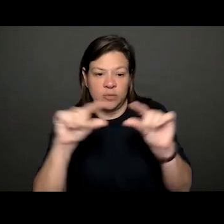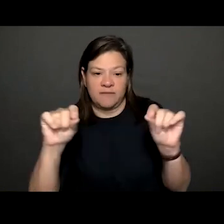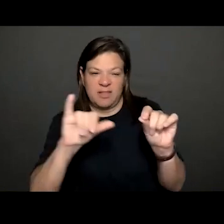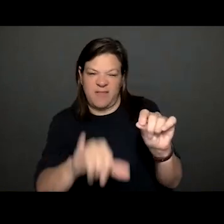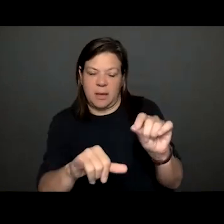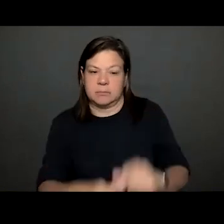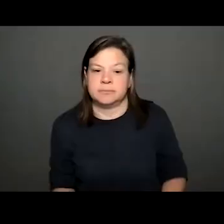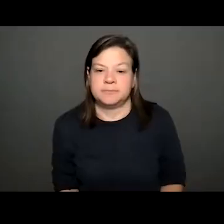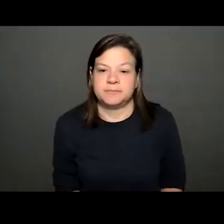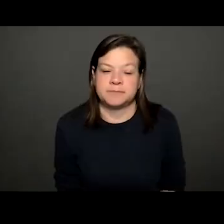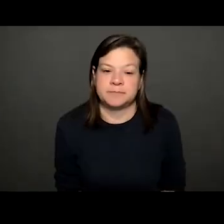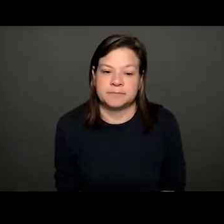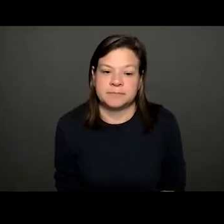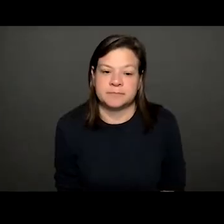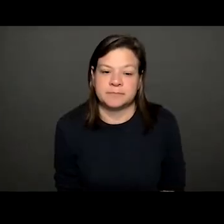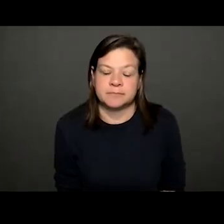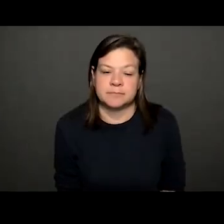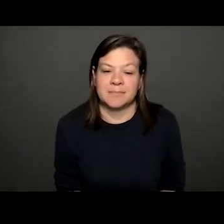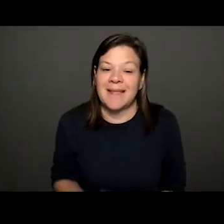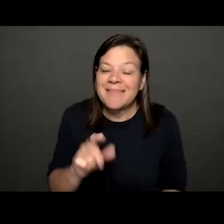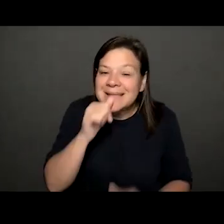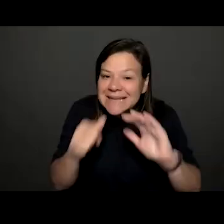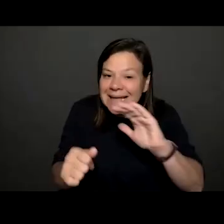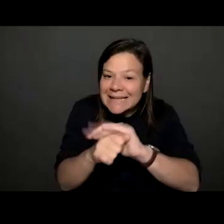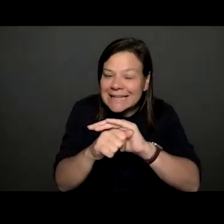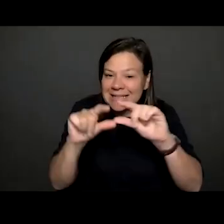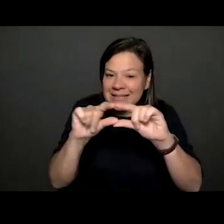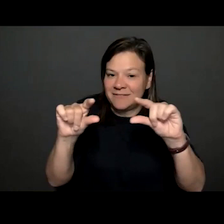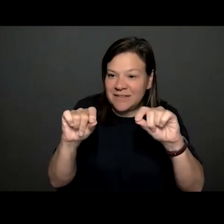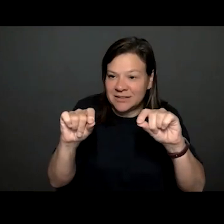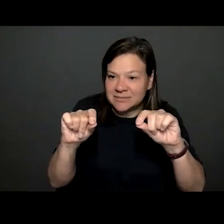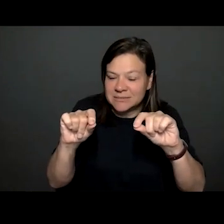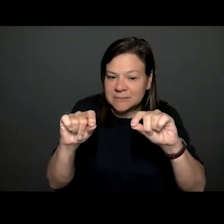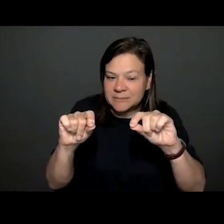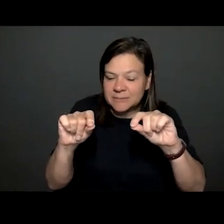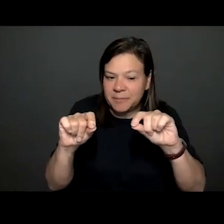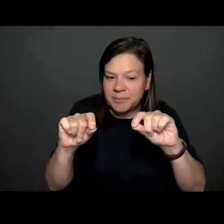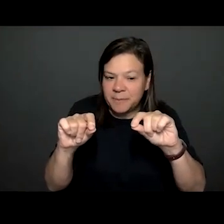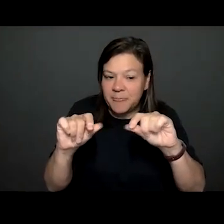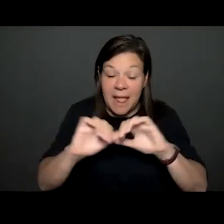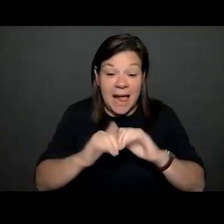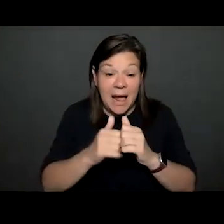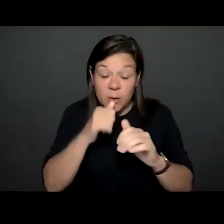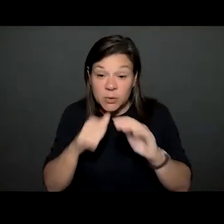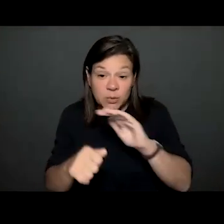AND THE WAY THAT YOU MAKE ANY FIELD HIDDEN, AND THIS HIDDEN FIELD CAN BE ANY FIELD TYPE.